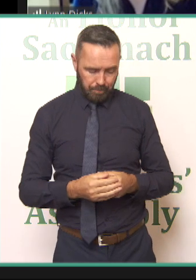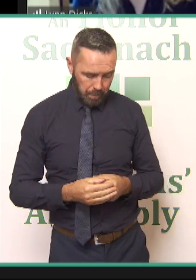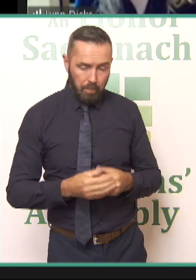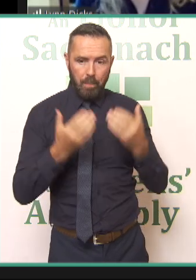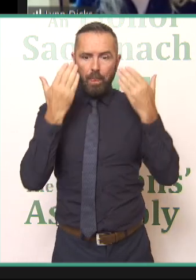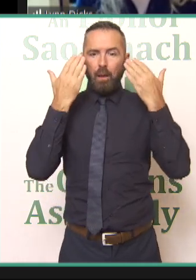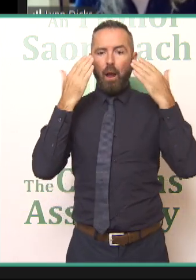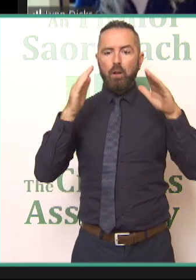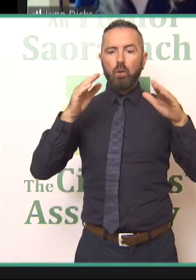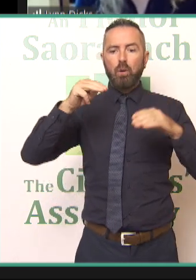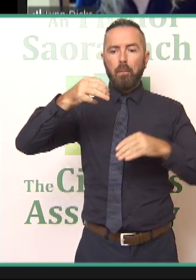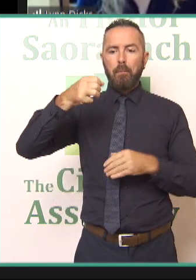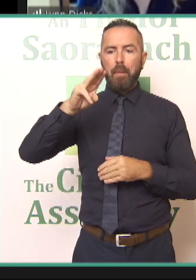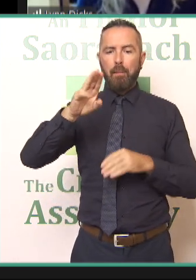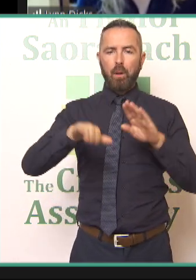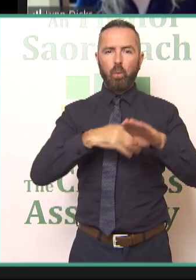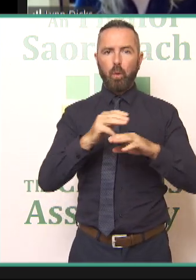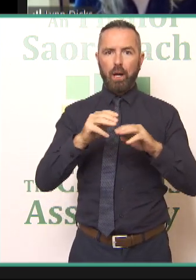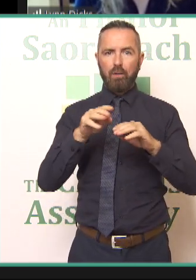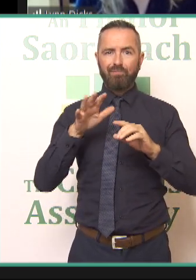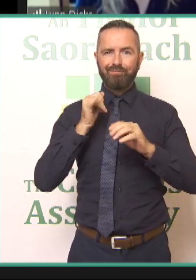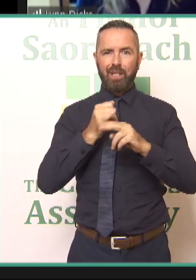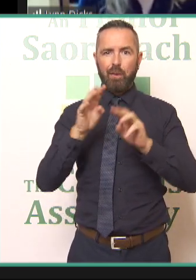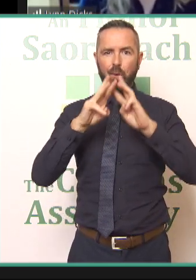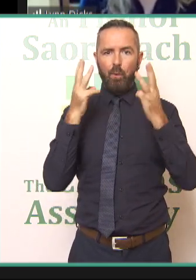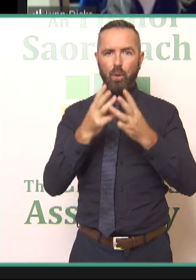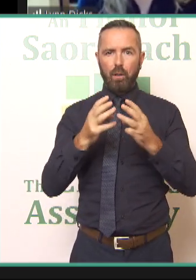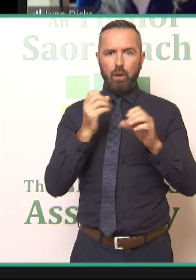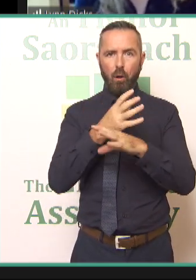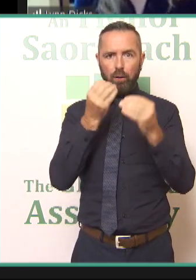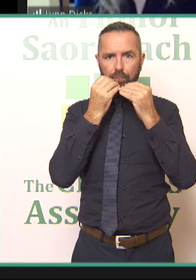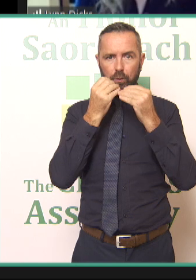into Ireland from now this comes from an analysis that someone in my department Thomas ball has just